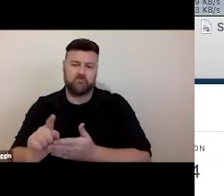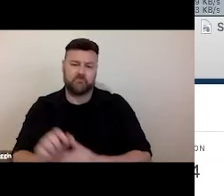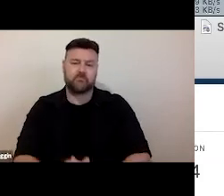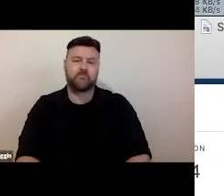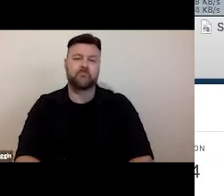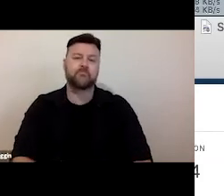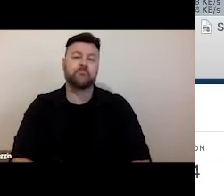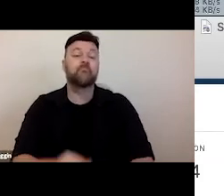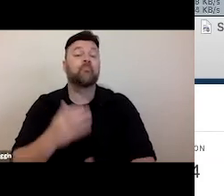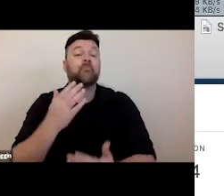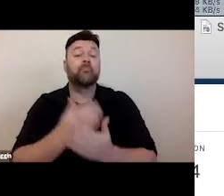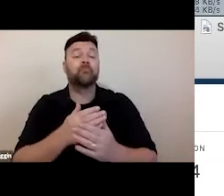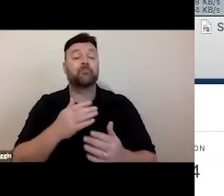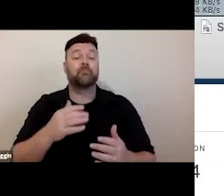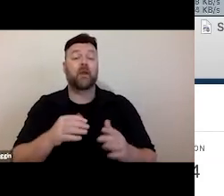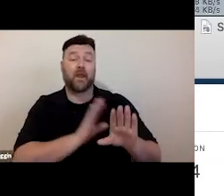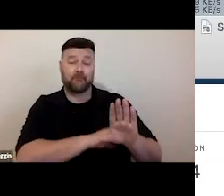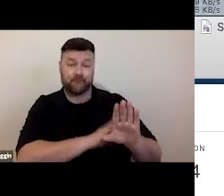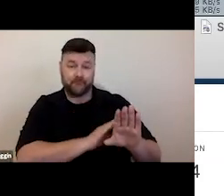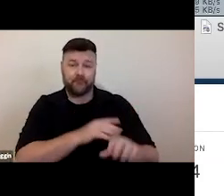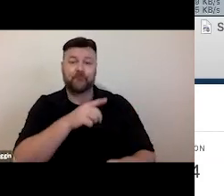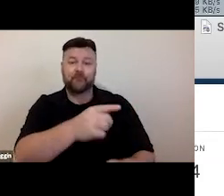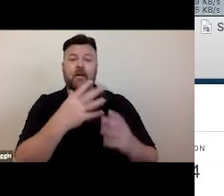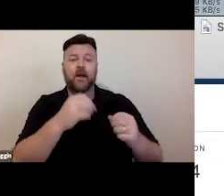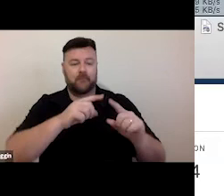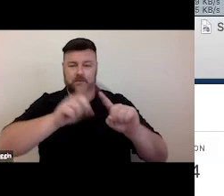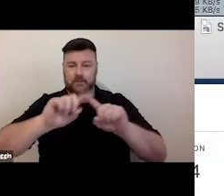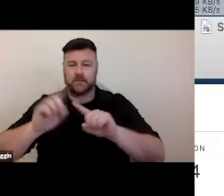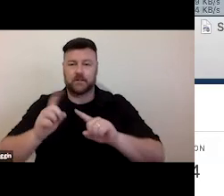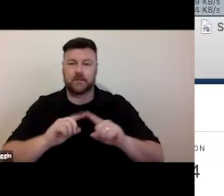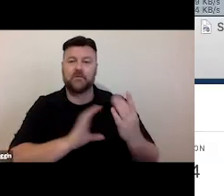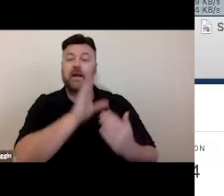I create all my different calendars then I mark them different colours.